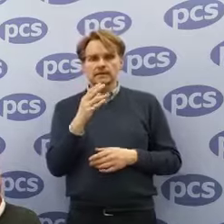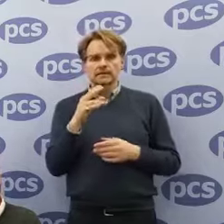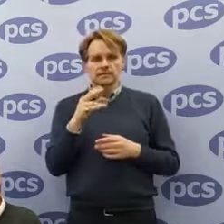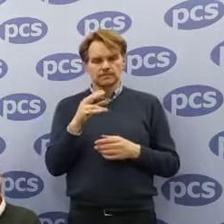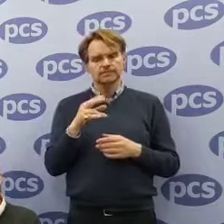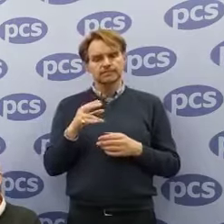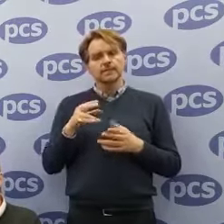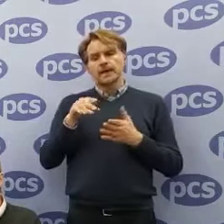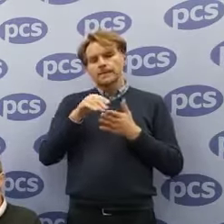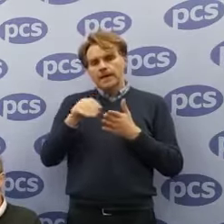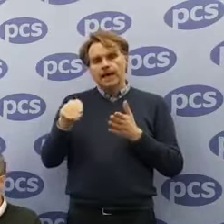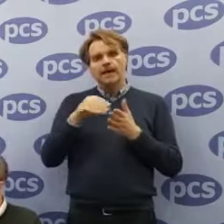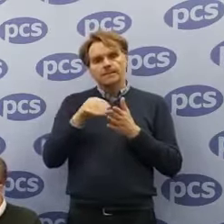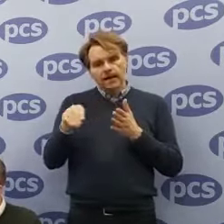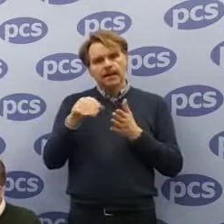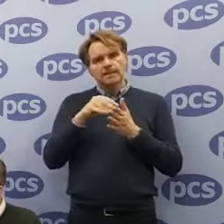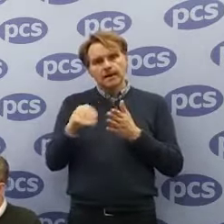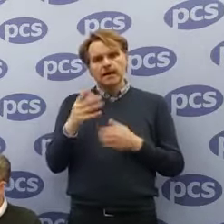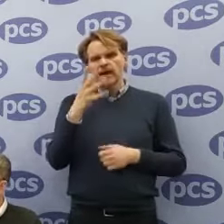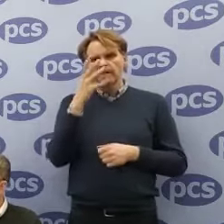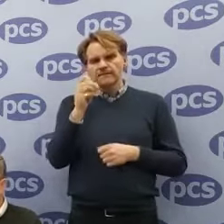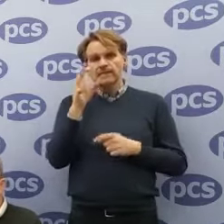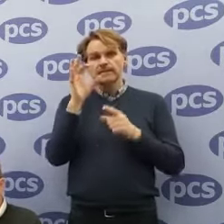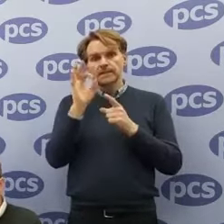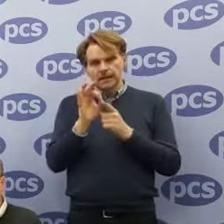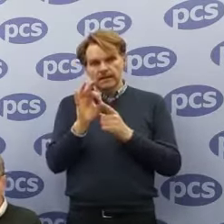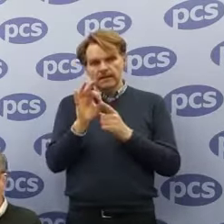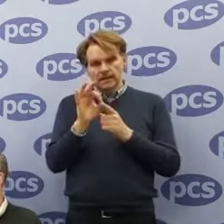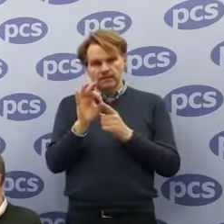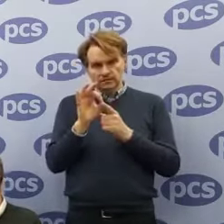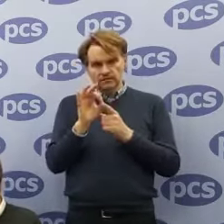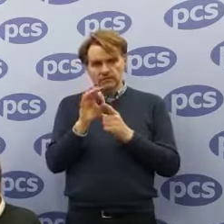subscriptions that we will ring-fence and immediately only put in to pay